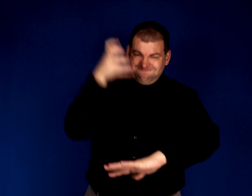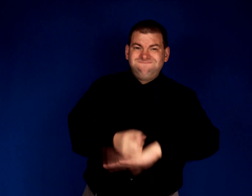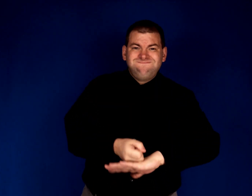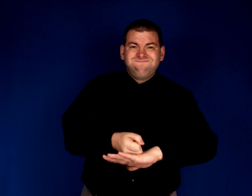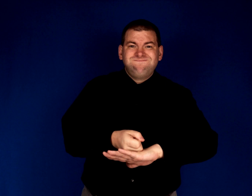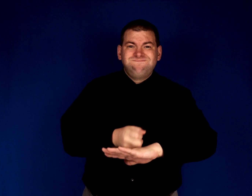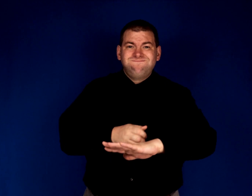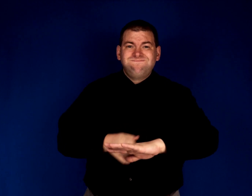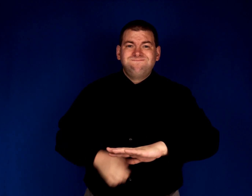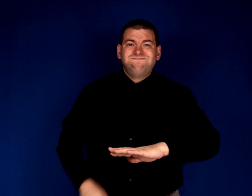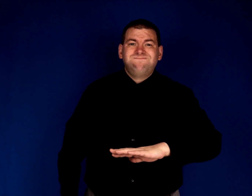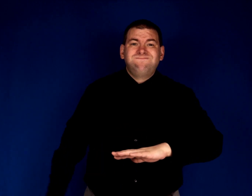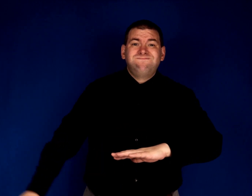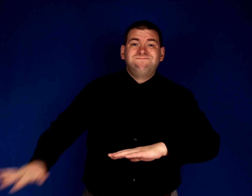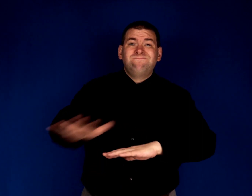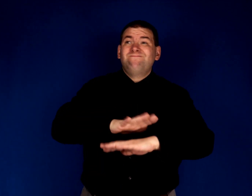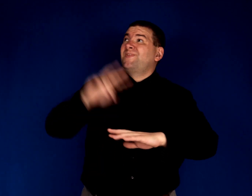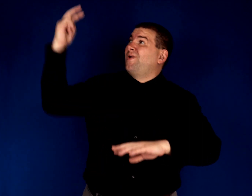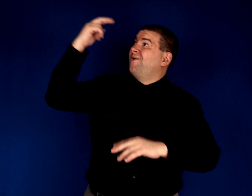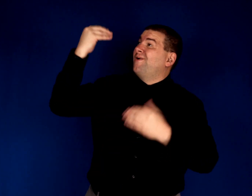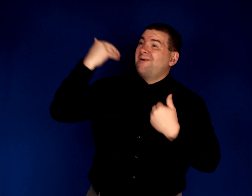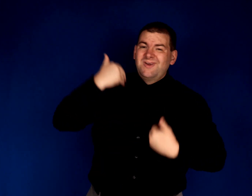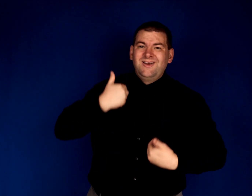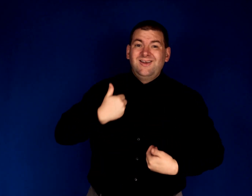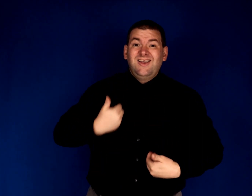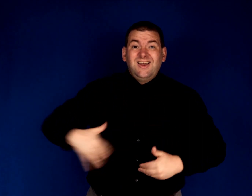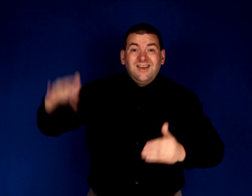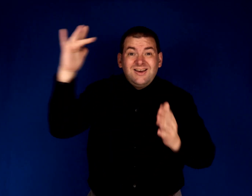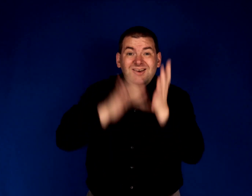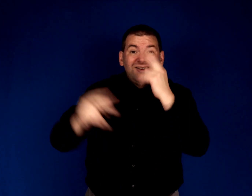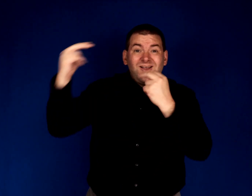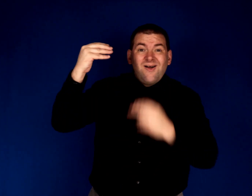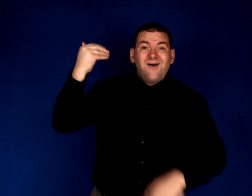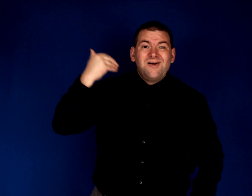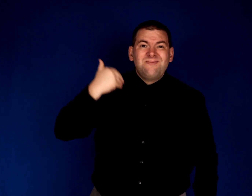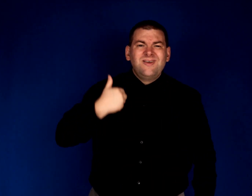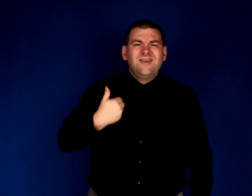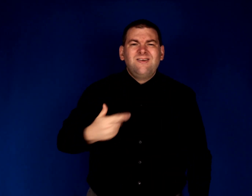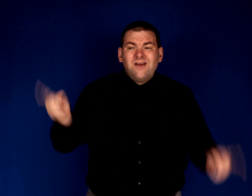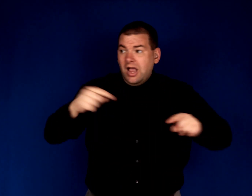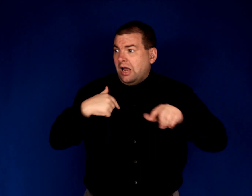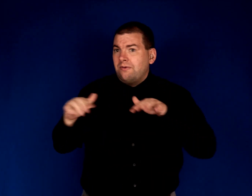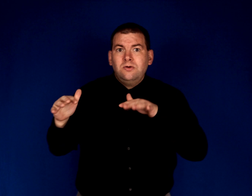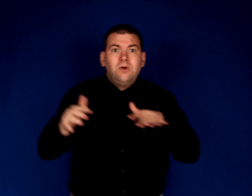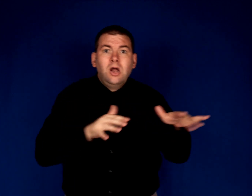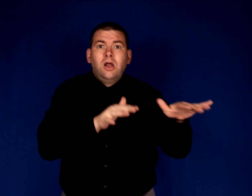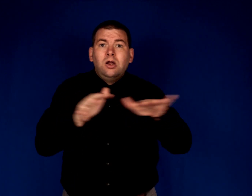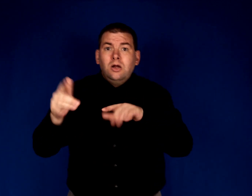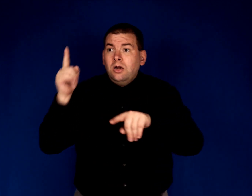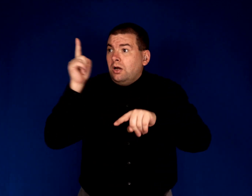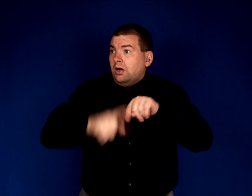at the bottom He saw me when I was shakin’